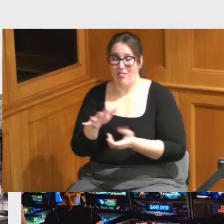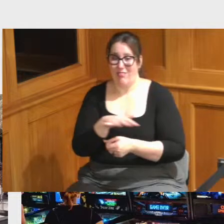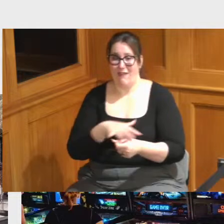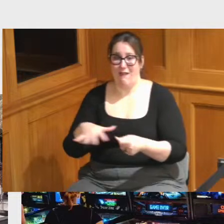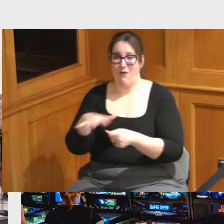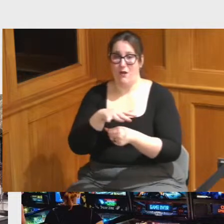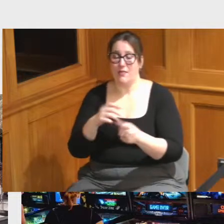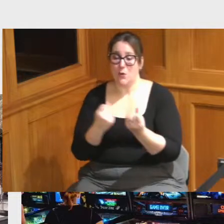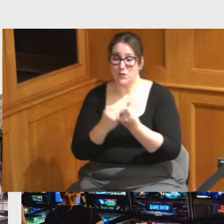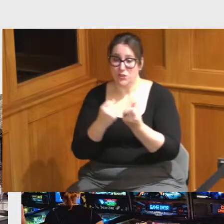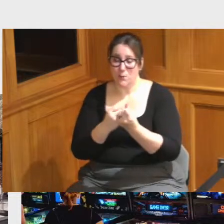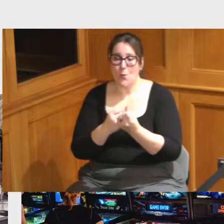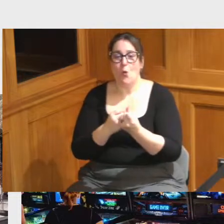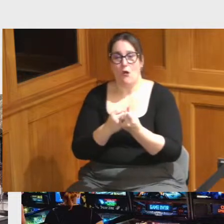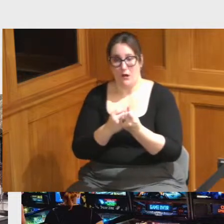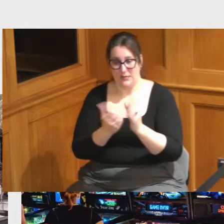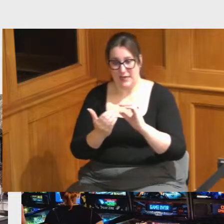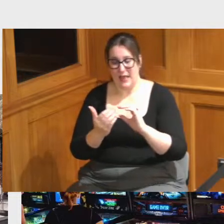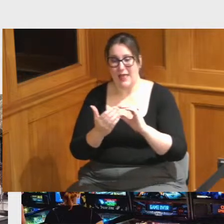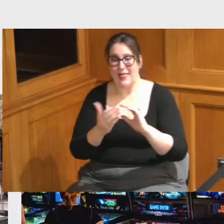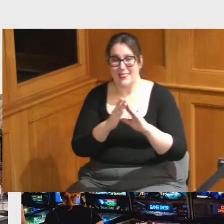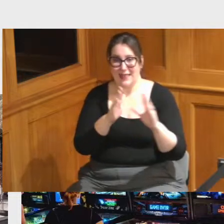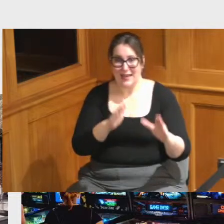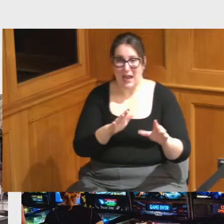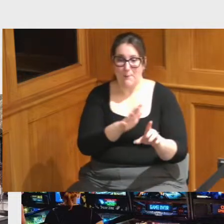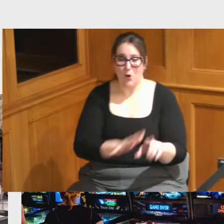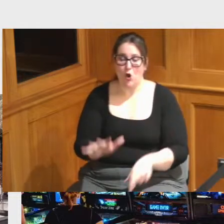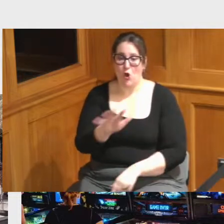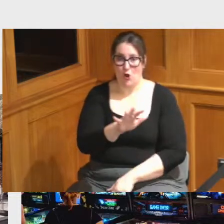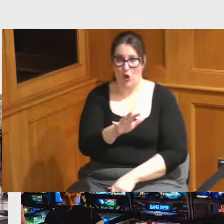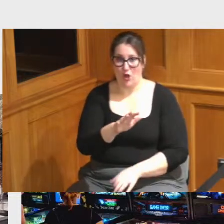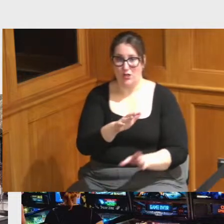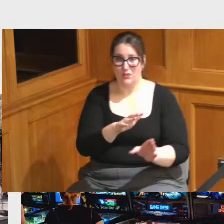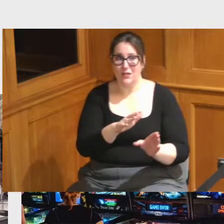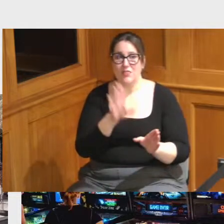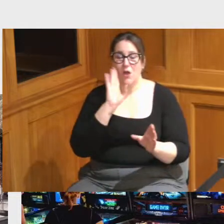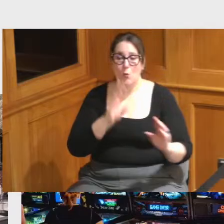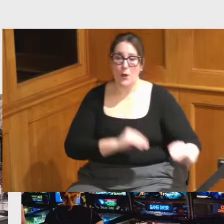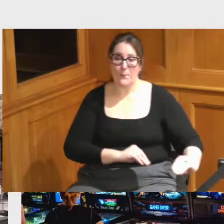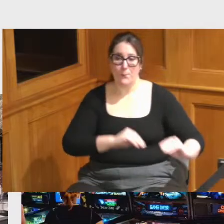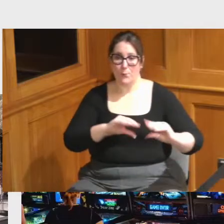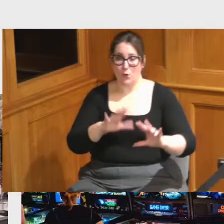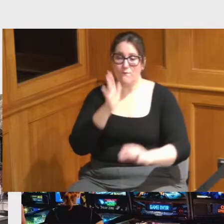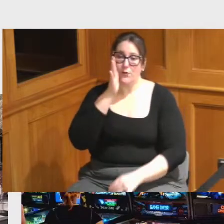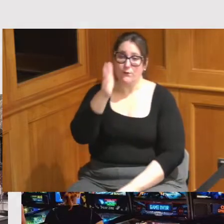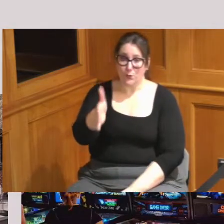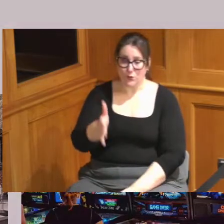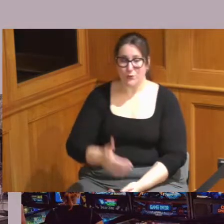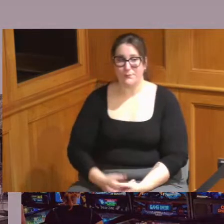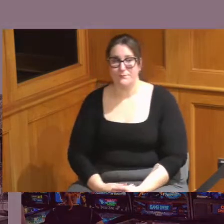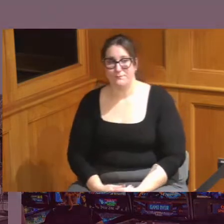of a neighborhood environment for residents who would be moving to the banks in the future. Oh,